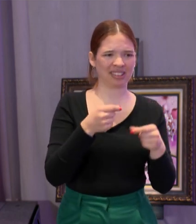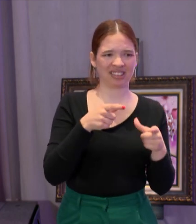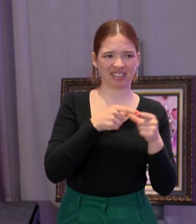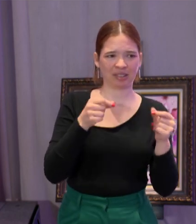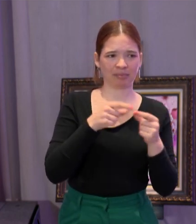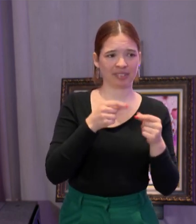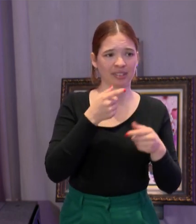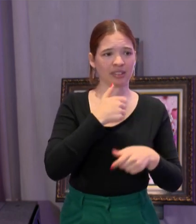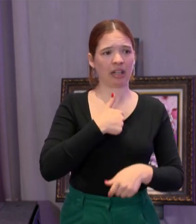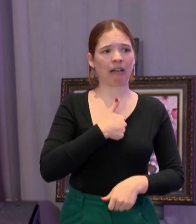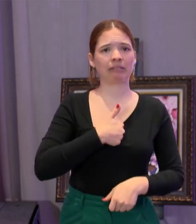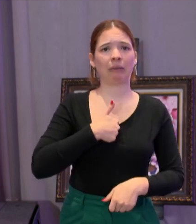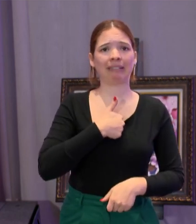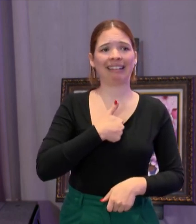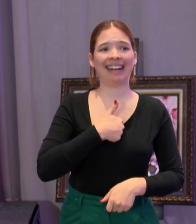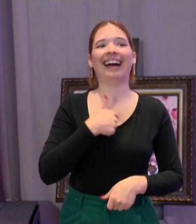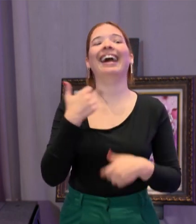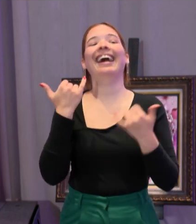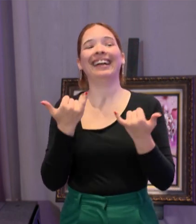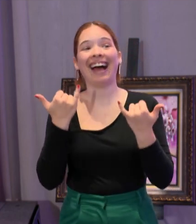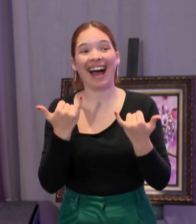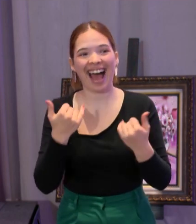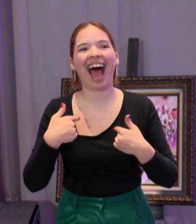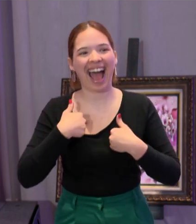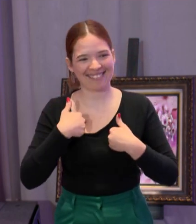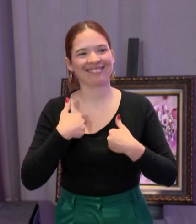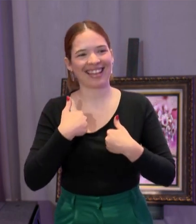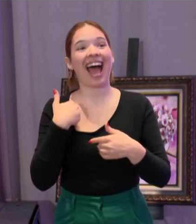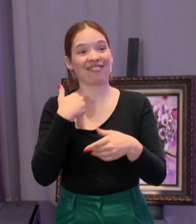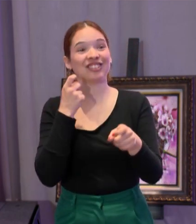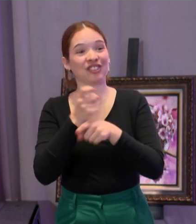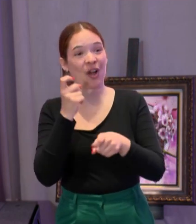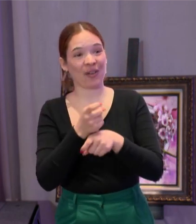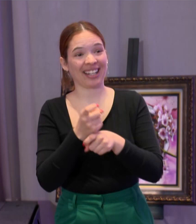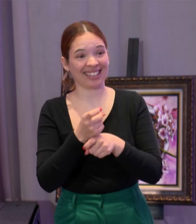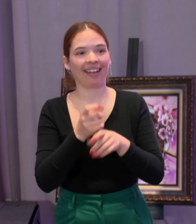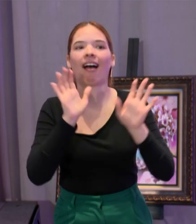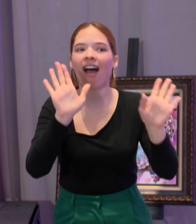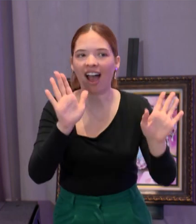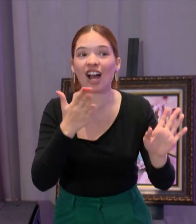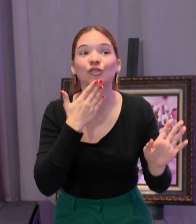TODAY, I DO HAVE A JOKE. BUT IT IS SO GOOD, THAT I'M AFRAID THAT IT WILL BE THE ONLY